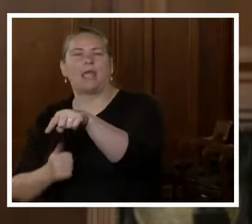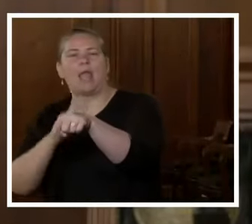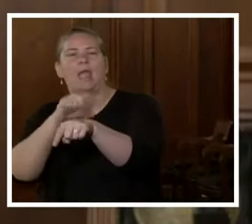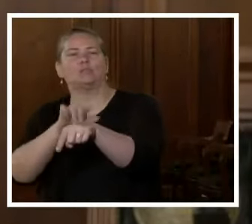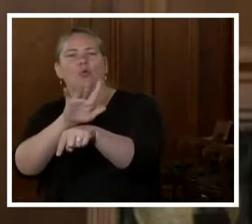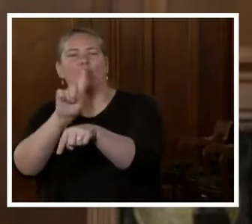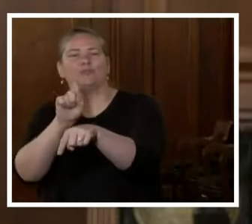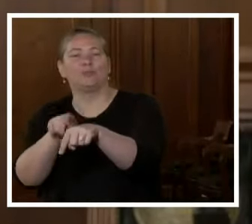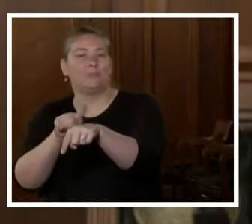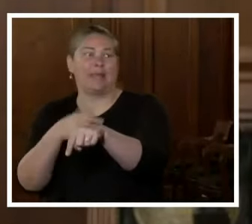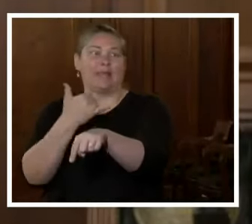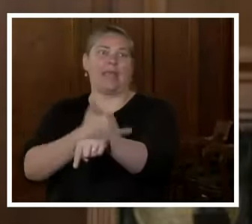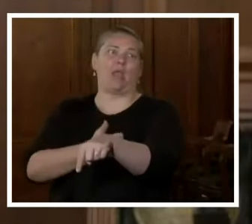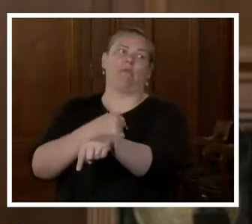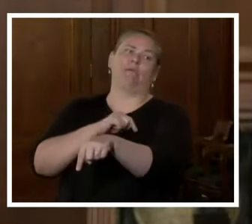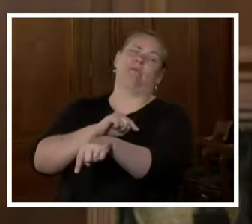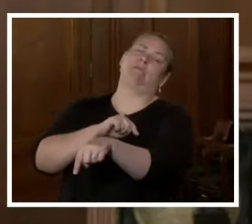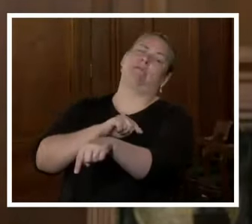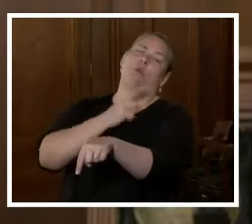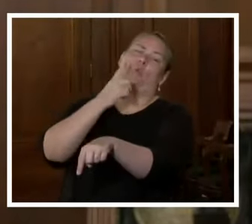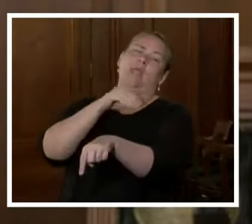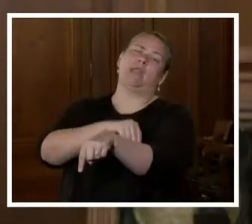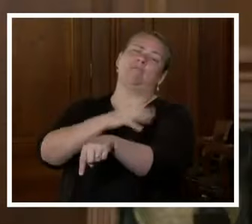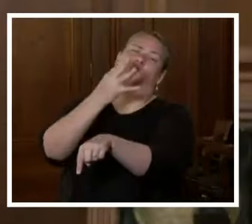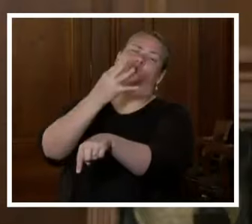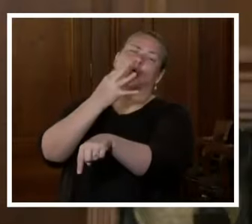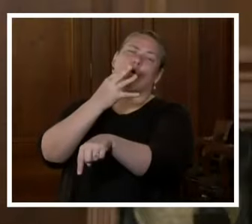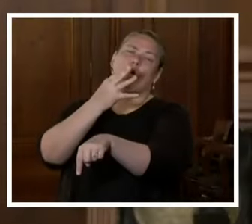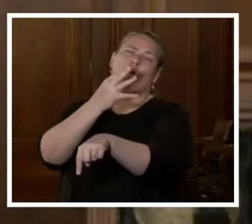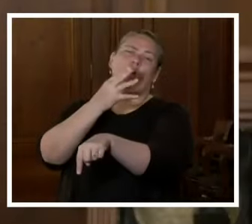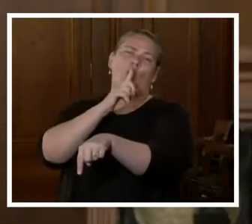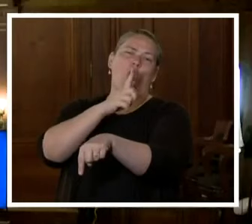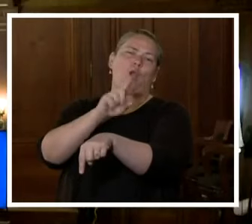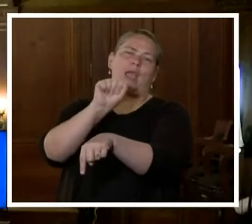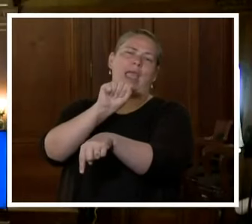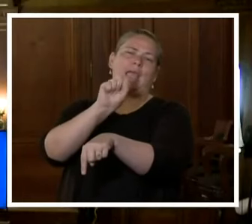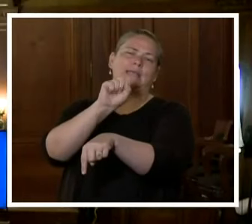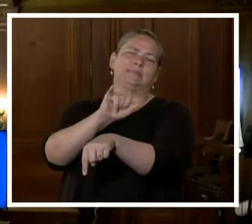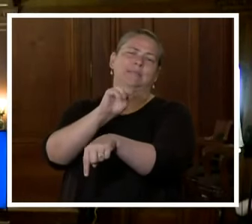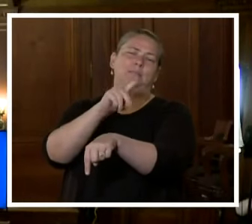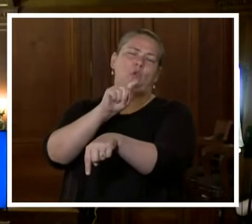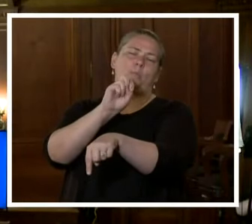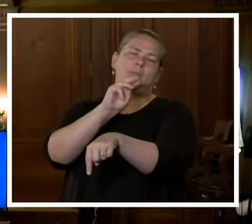I'VE GONE TO, AGAIN TRYING TO